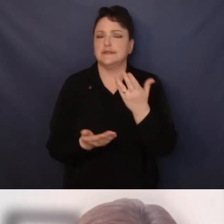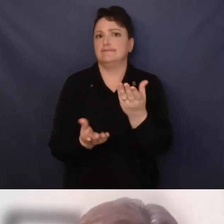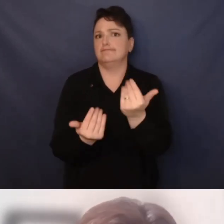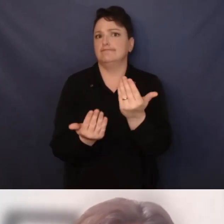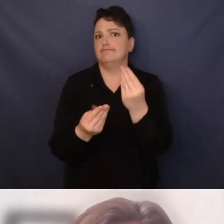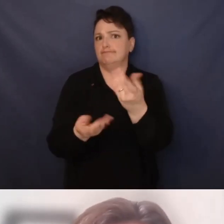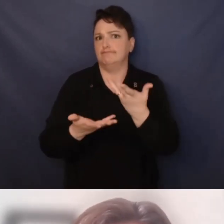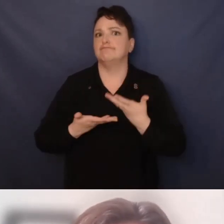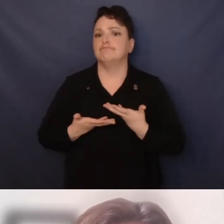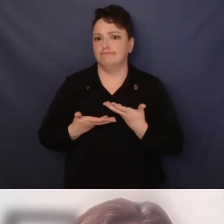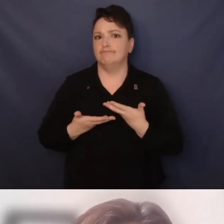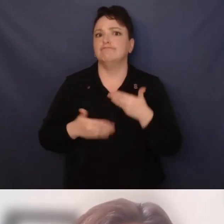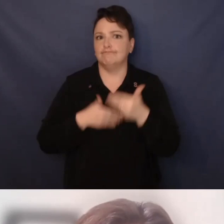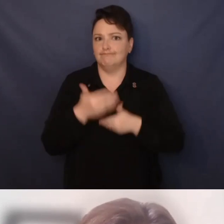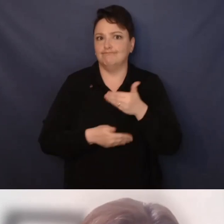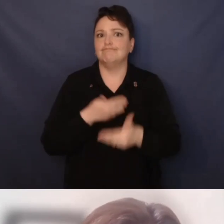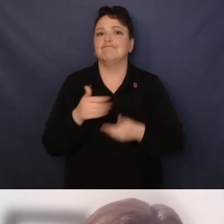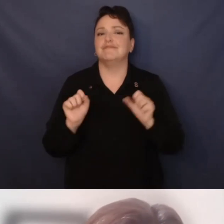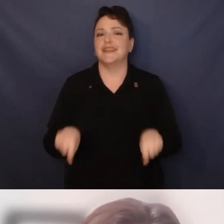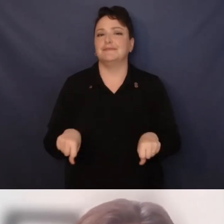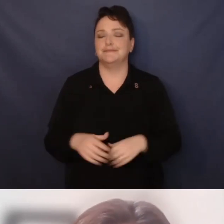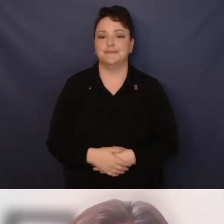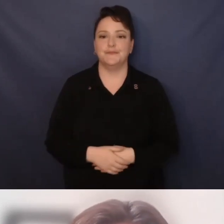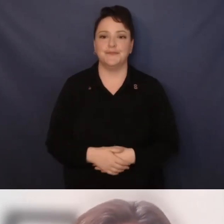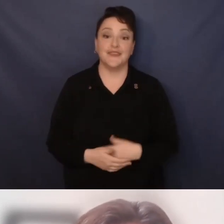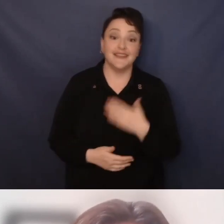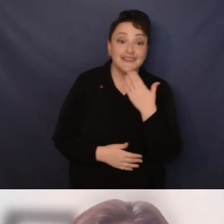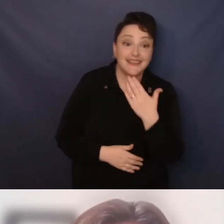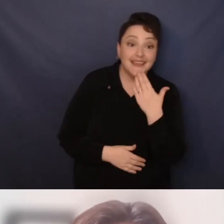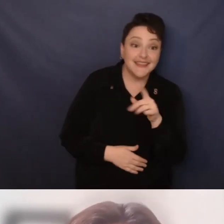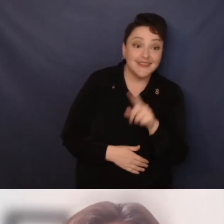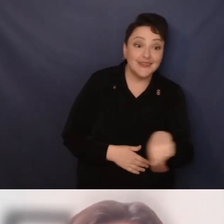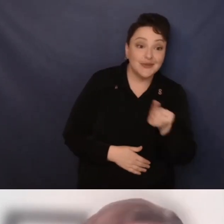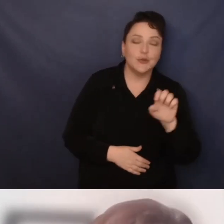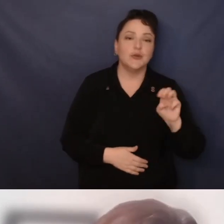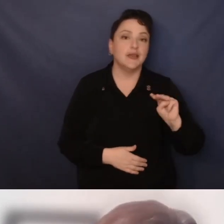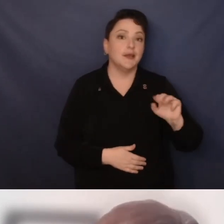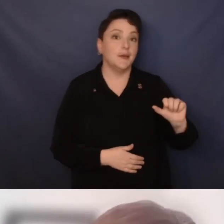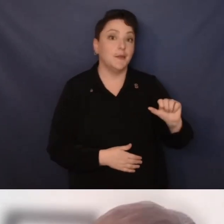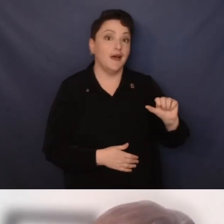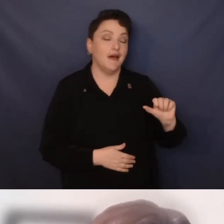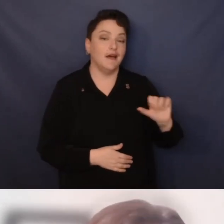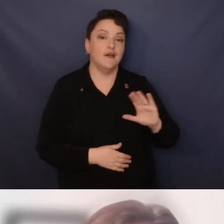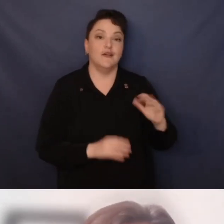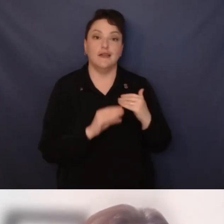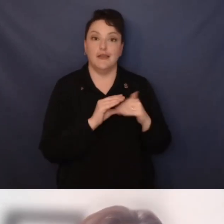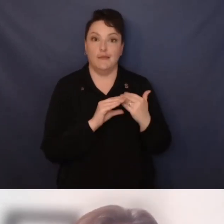Thank you, all. And Emma's e-mail has been in all of our materials. And so